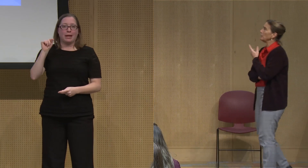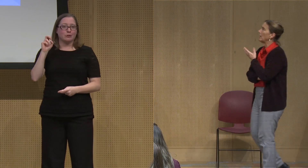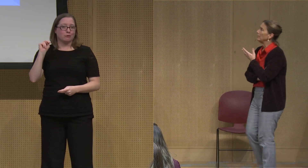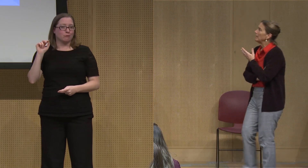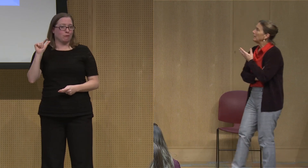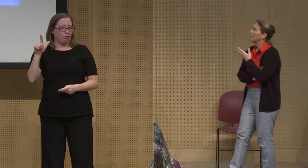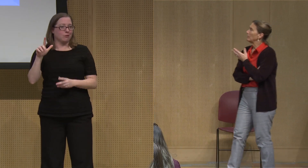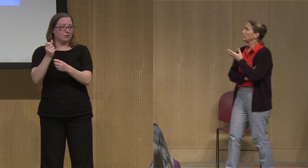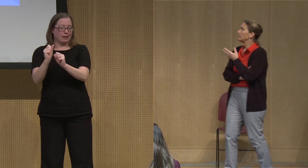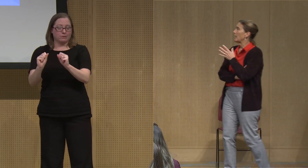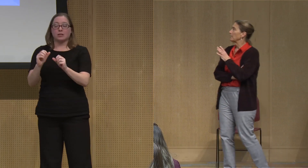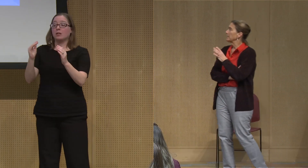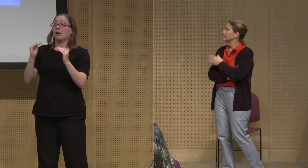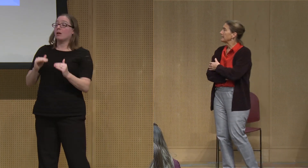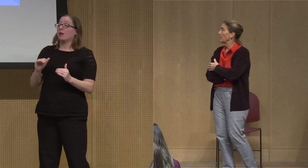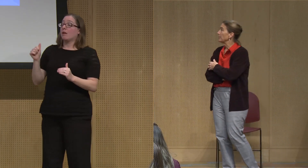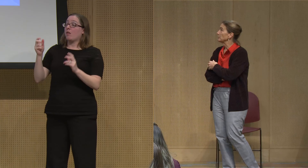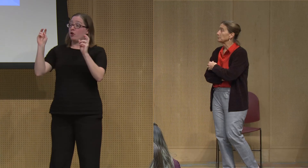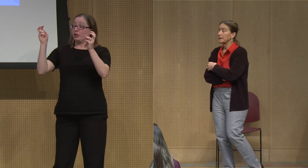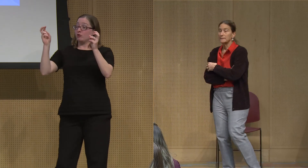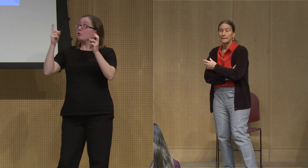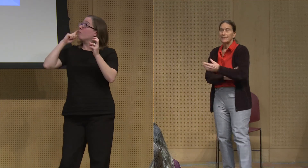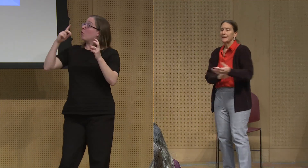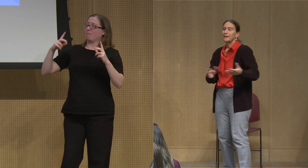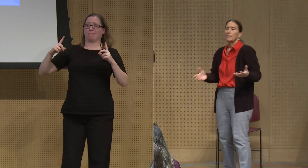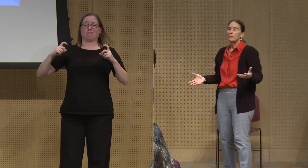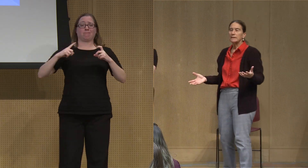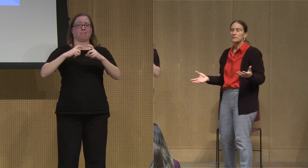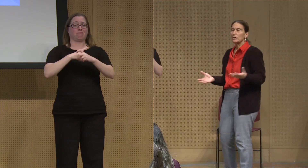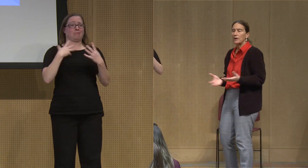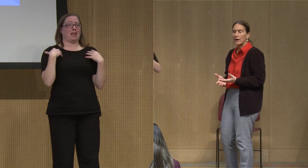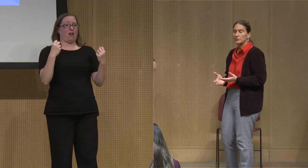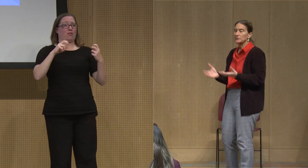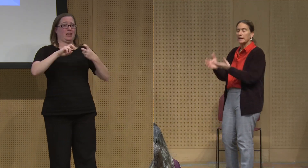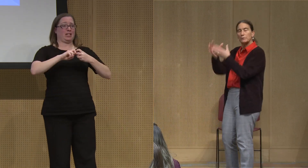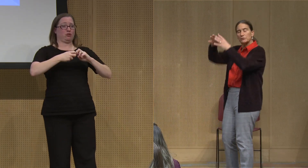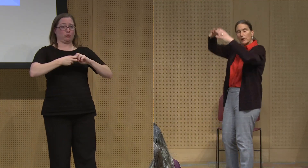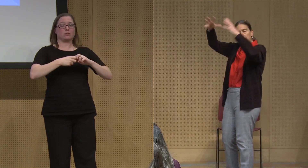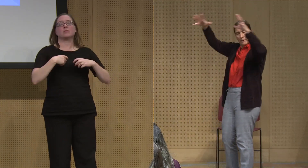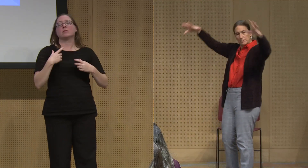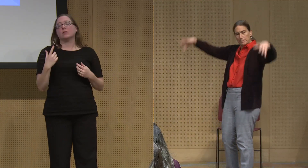OF COMPLEX HEALTH ISSUES BECAUSE THINGS ARE NOT-- JUST LIKE WE SHOW IN THAT DIAGRAM